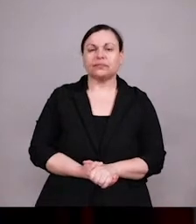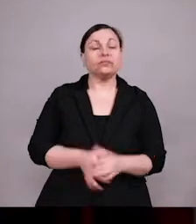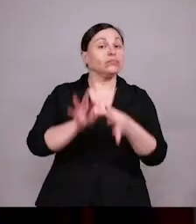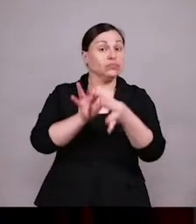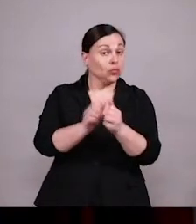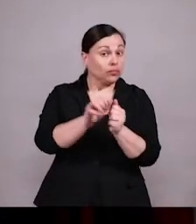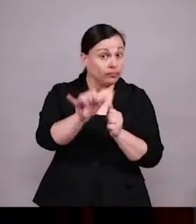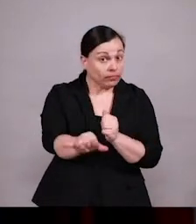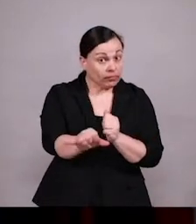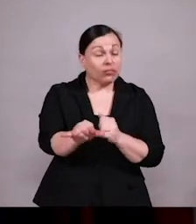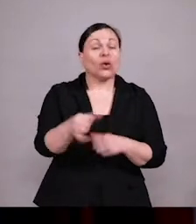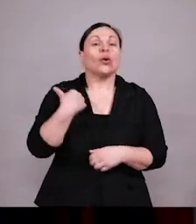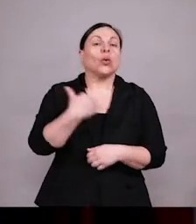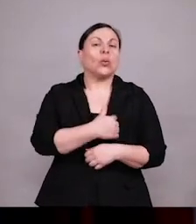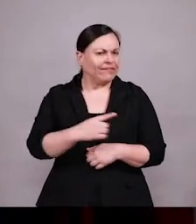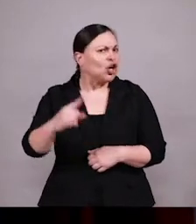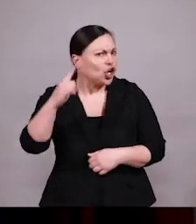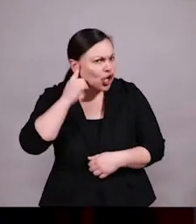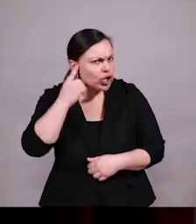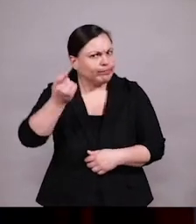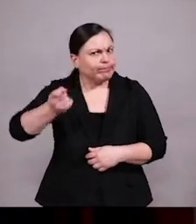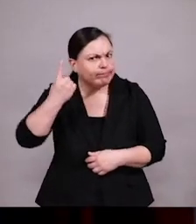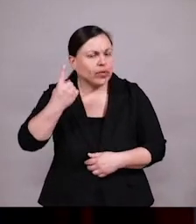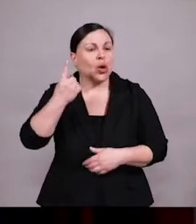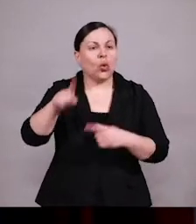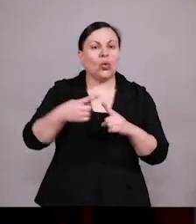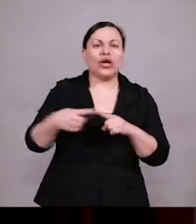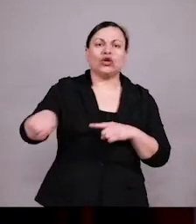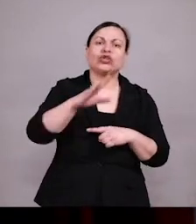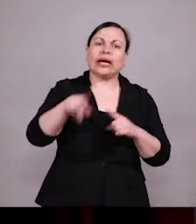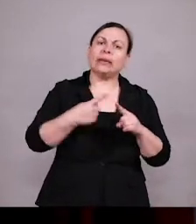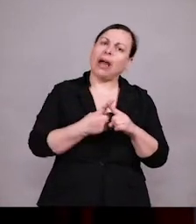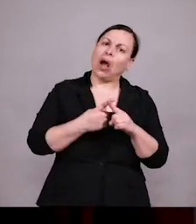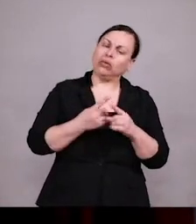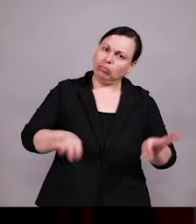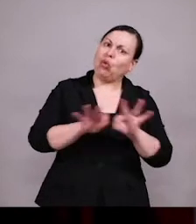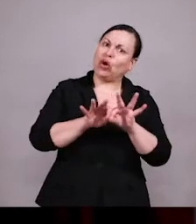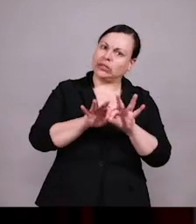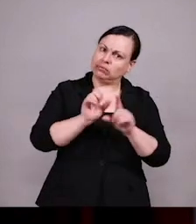In that regard, we have heard you when it comes to the critical matter of campus safety